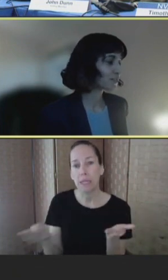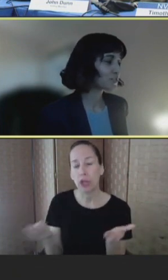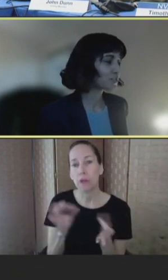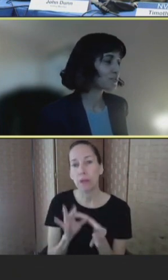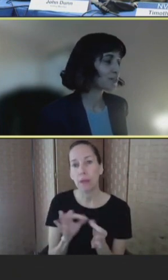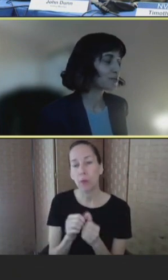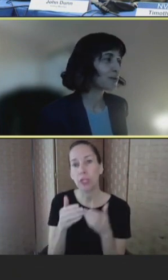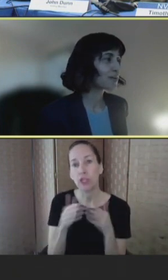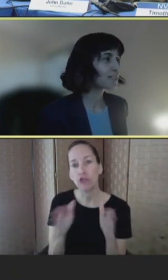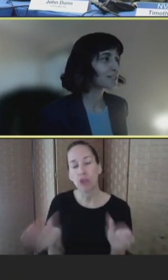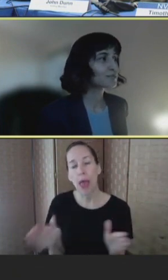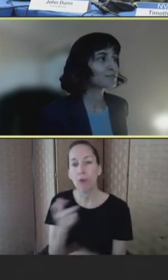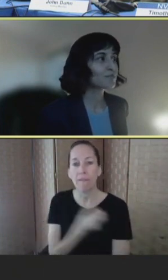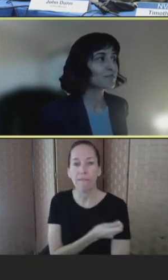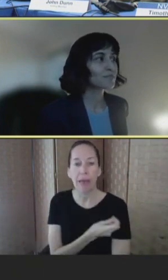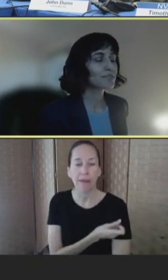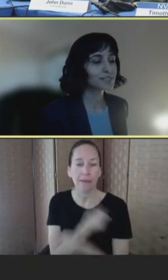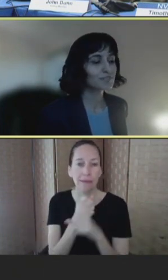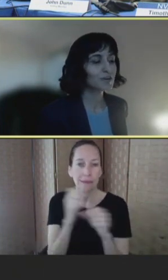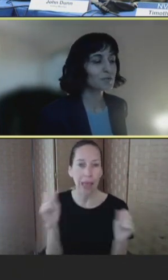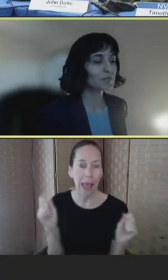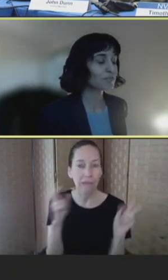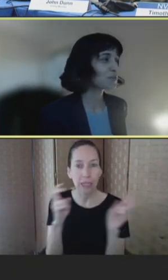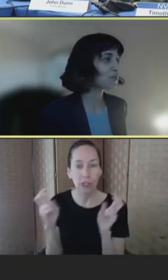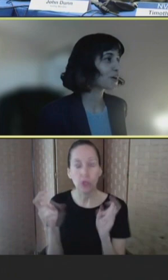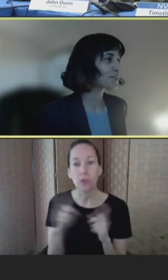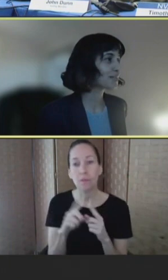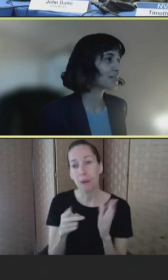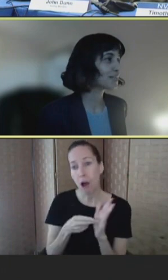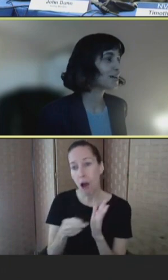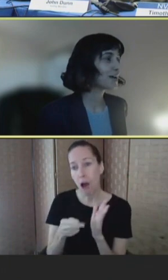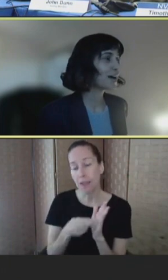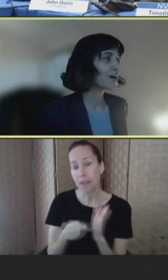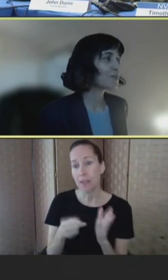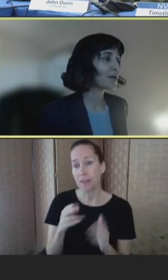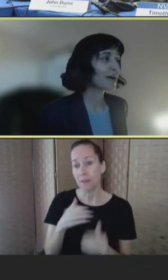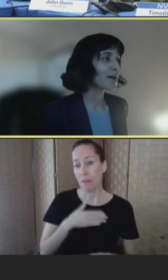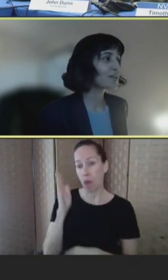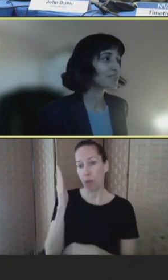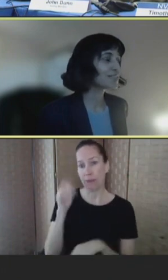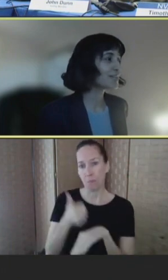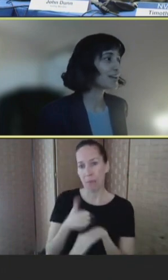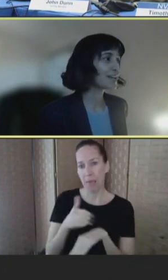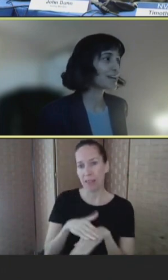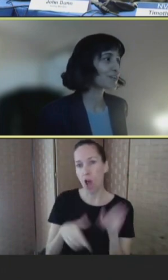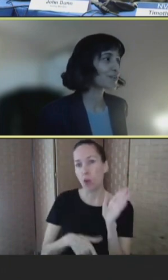issues. But to be honest, this is from a review that was done, and I haven't seen any other,